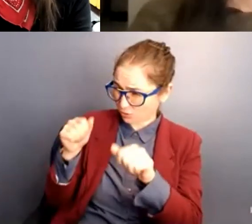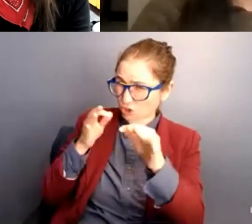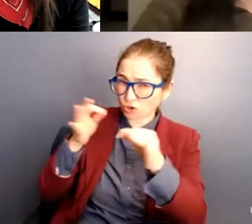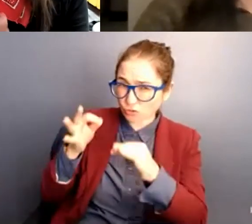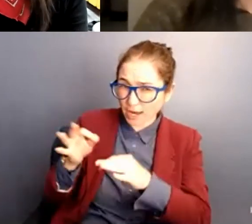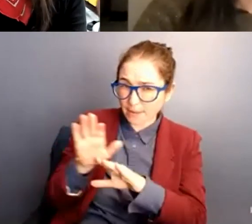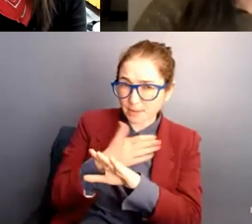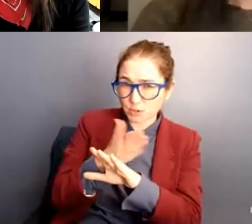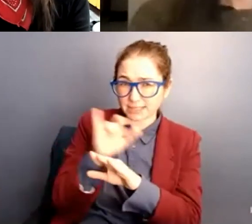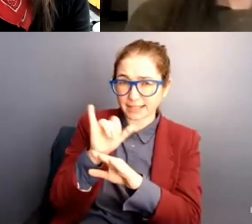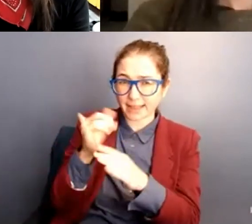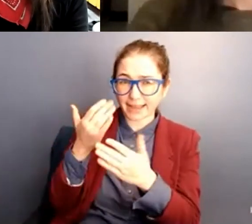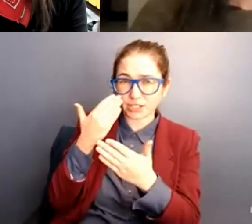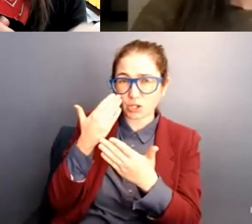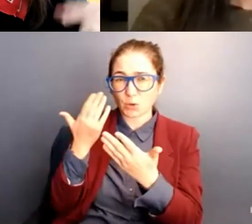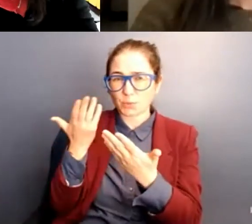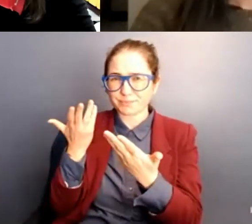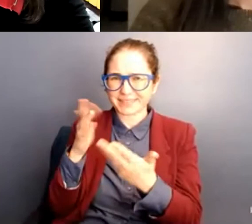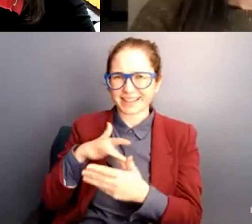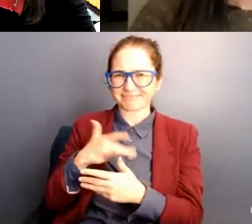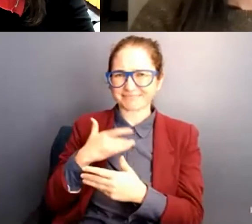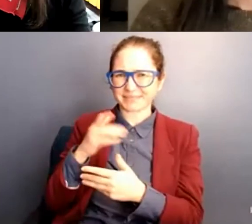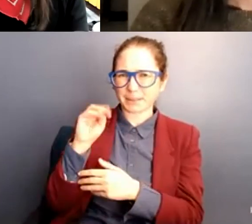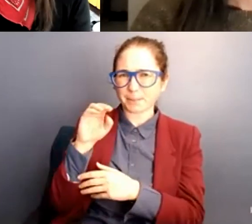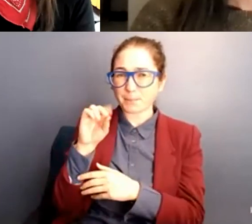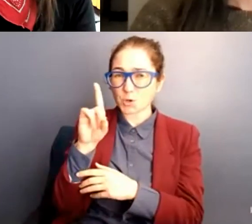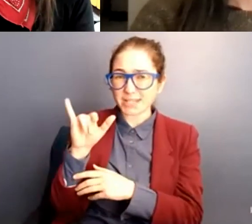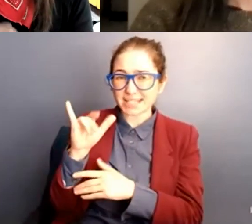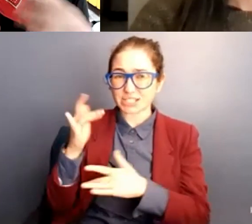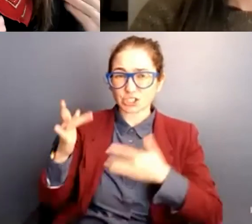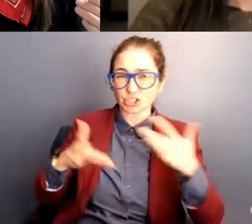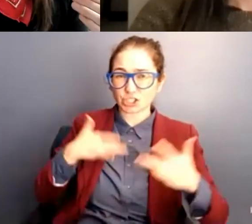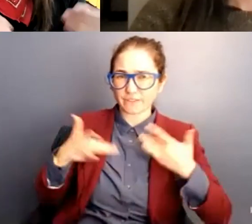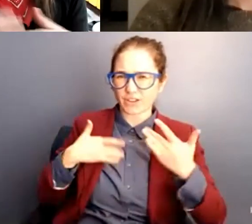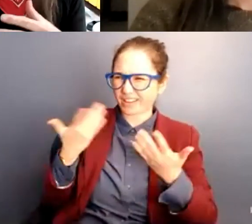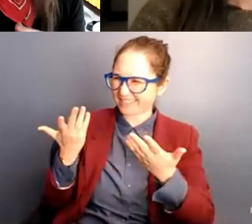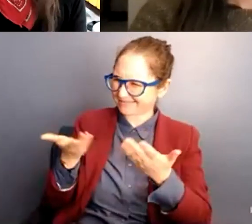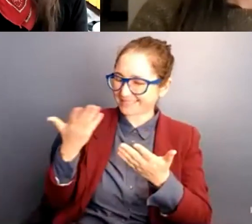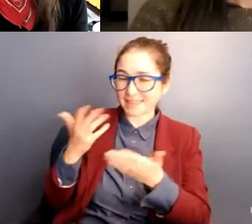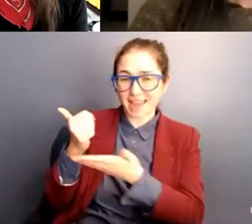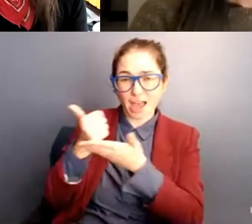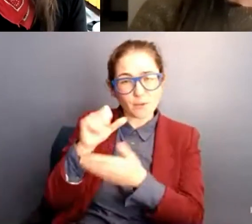moody, tense, cheerful? You know. Because that helps. And like we